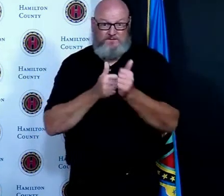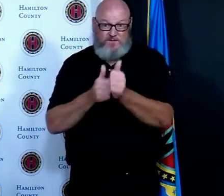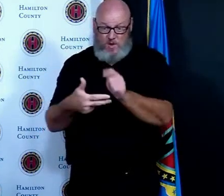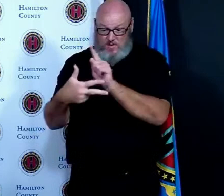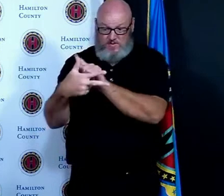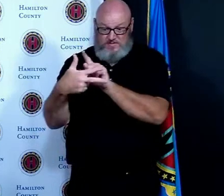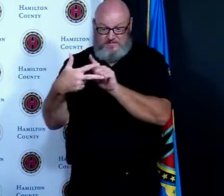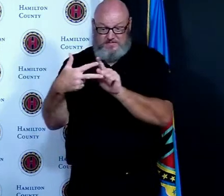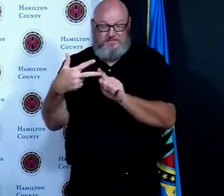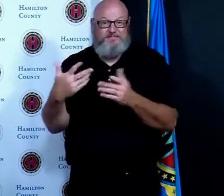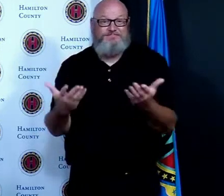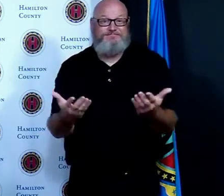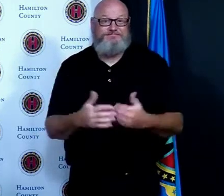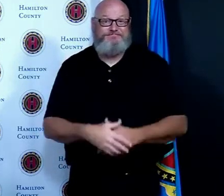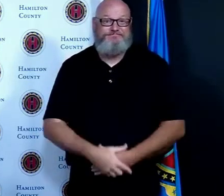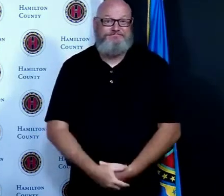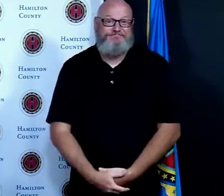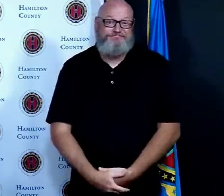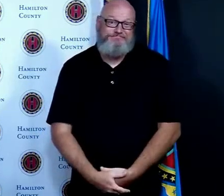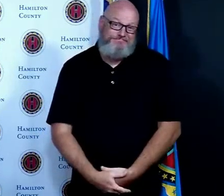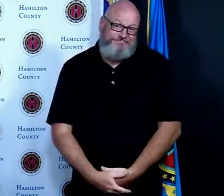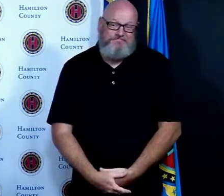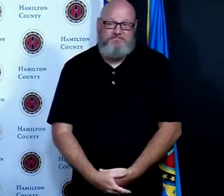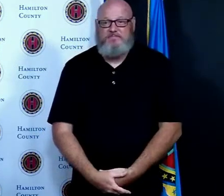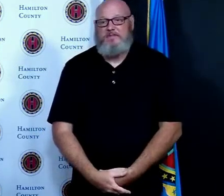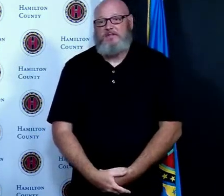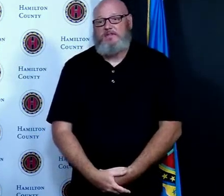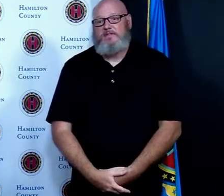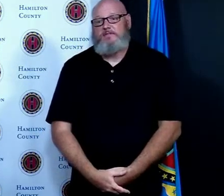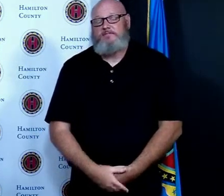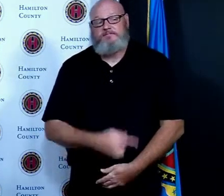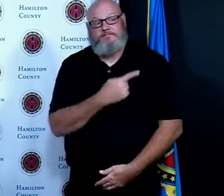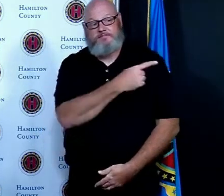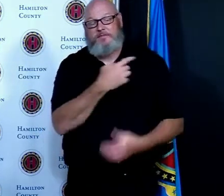health Commissioner mentioned this is that there's one thing about looking at cases which has a lot